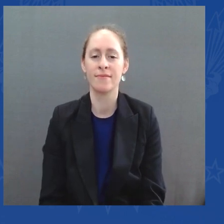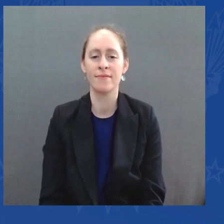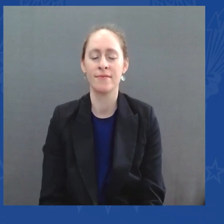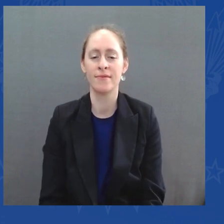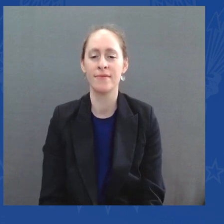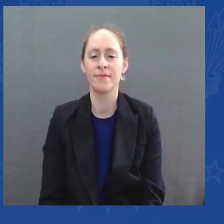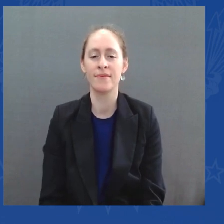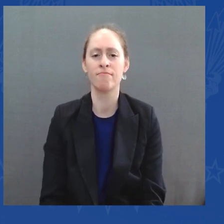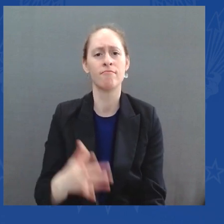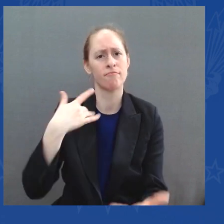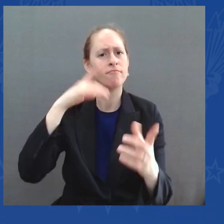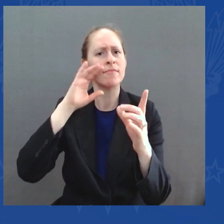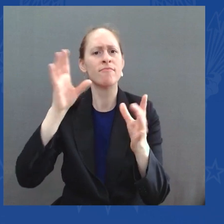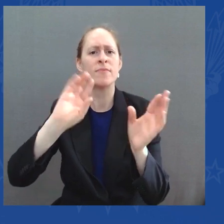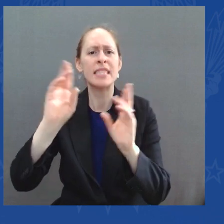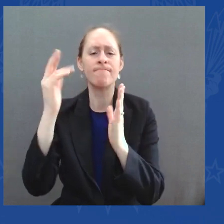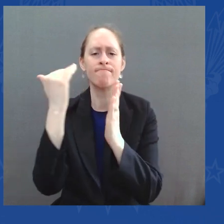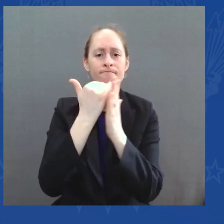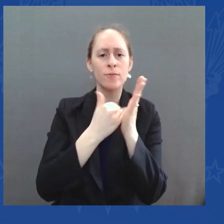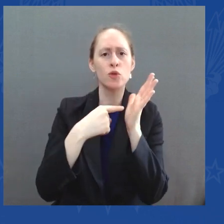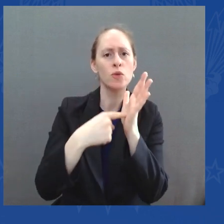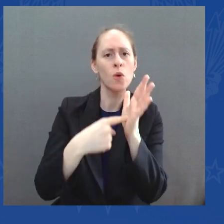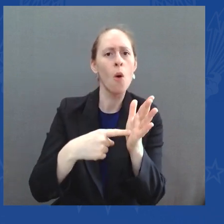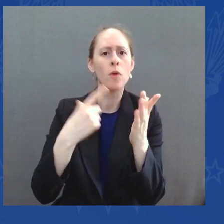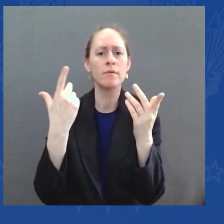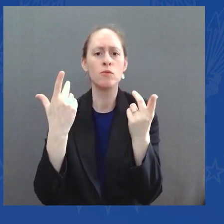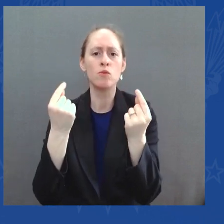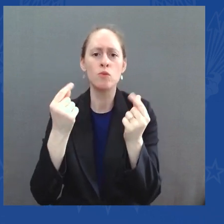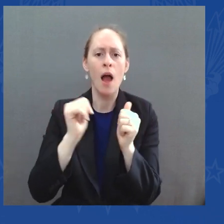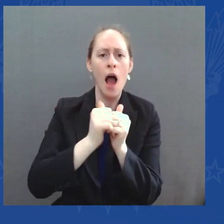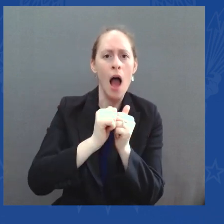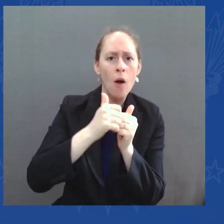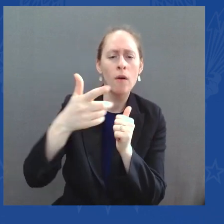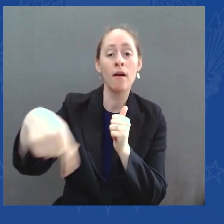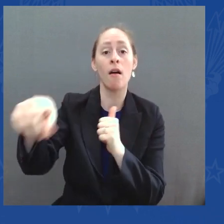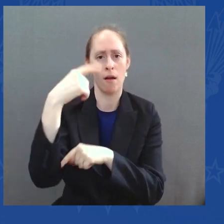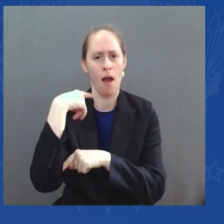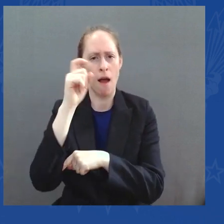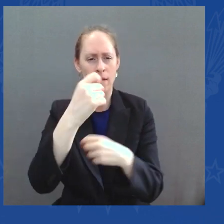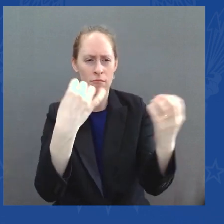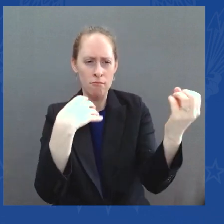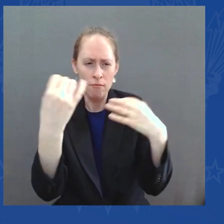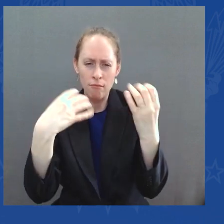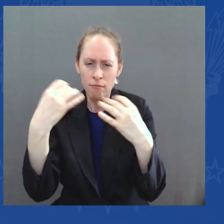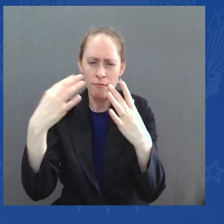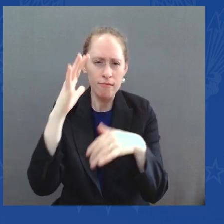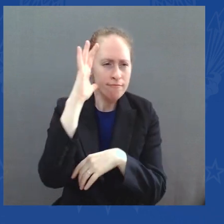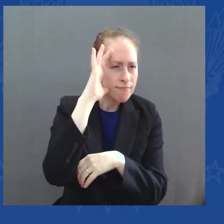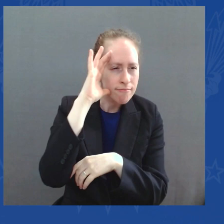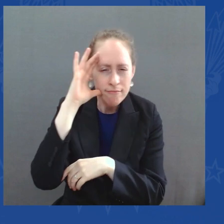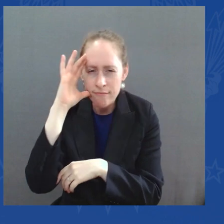And it's all centered around listening to you, the drivers. Look, you've got to keep it -- we've got to keep it going.